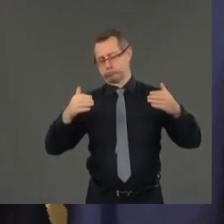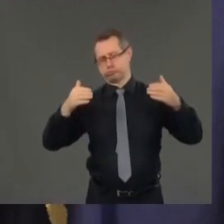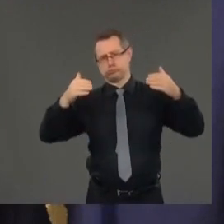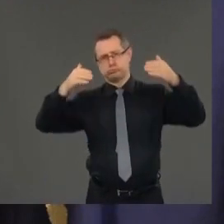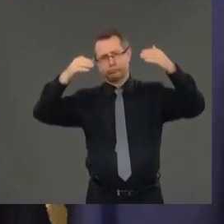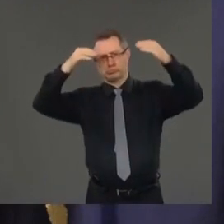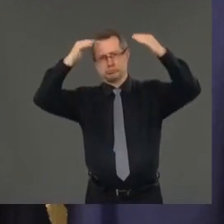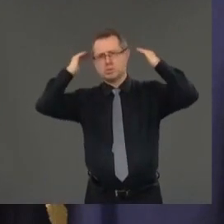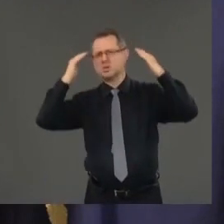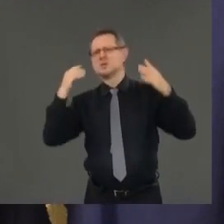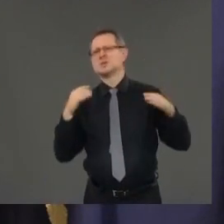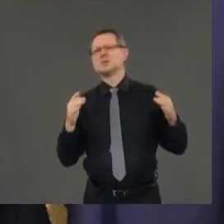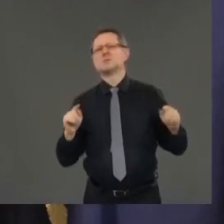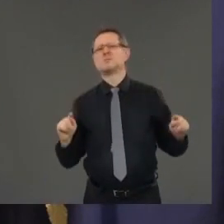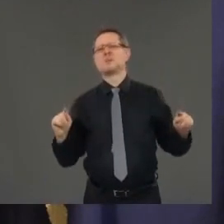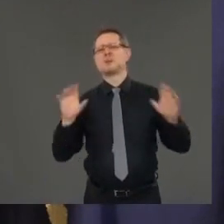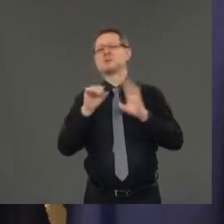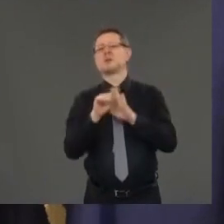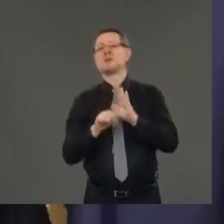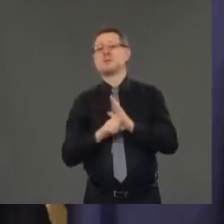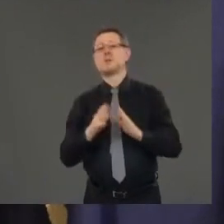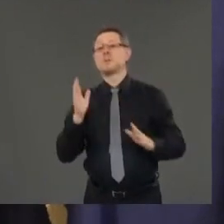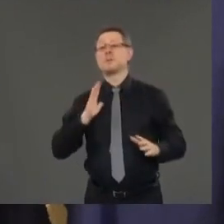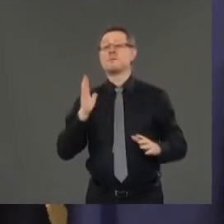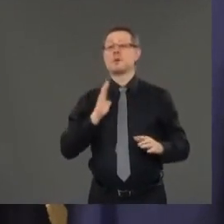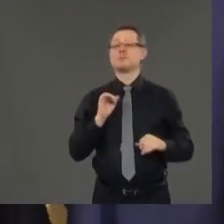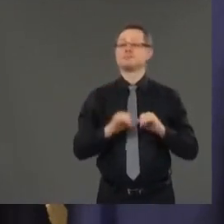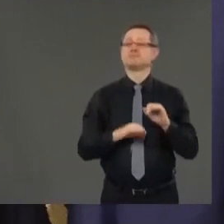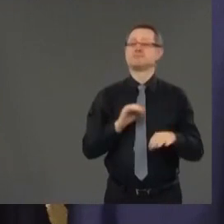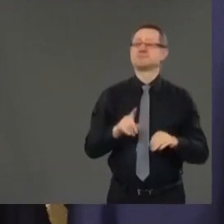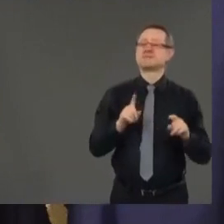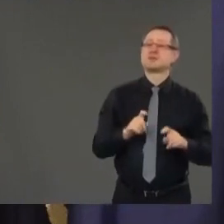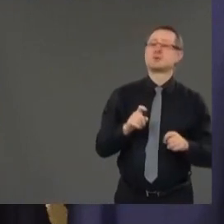BIOREFERENCE, ET CETERA, THEY ARE GETTING OVERWHELMED WITH ALL